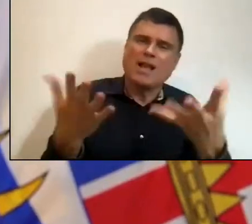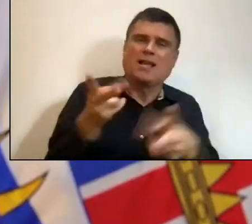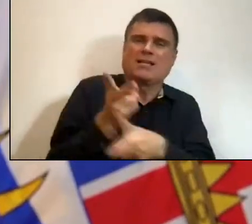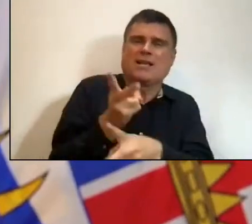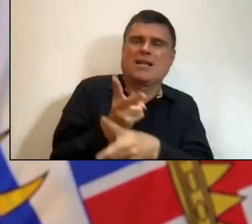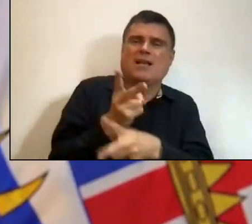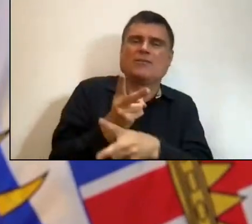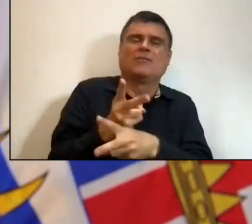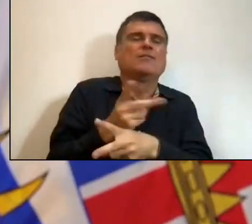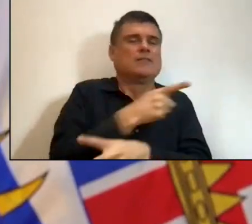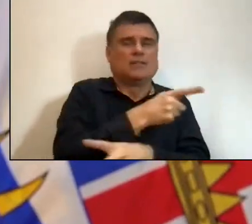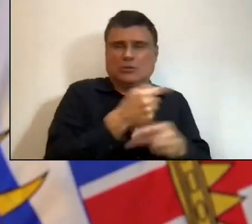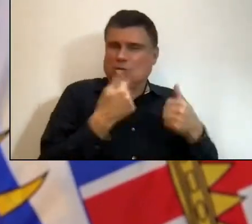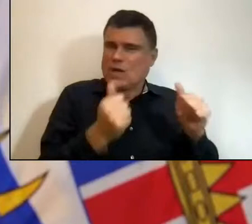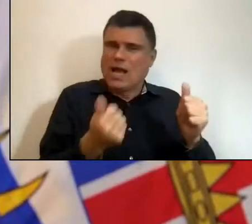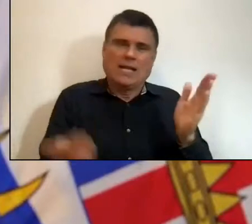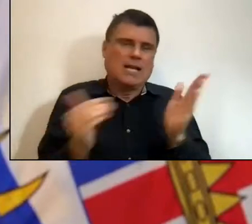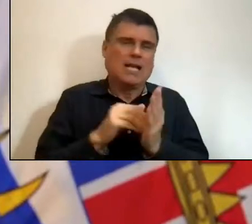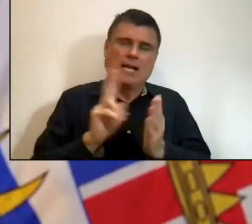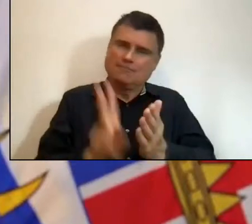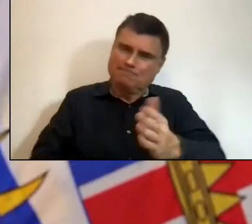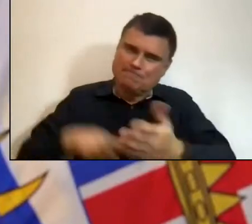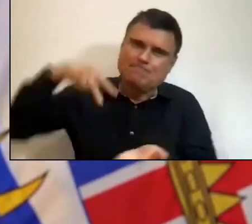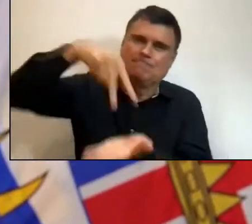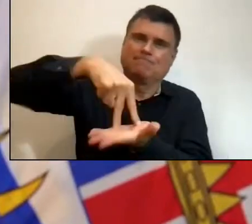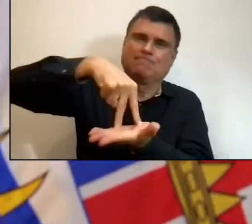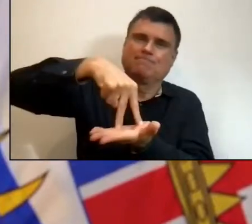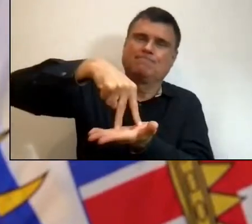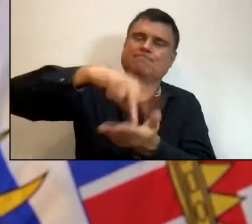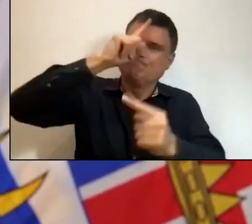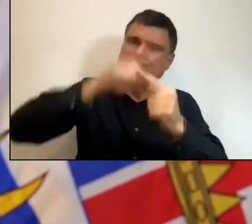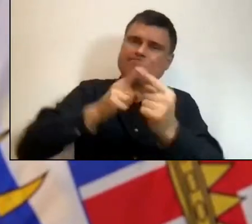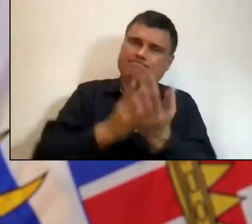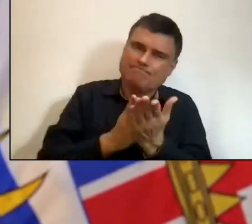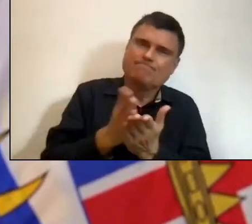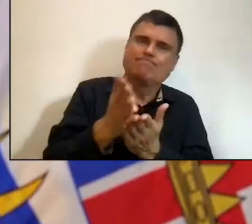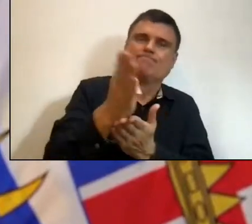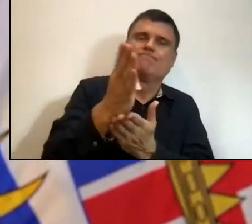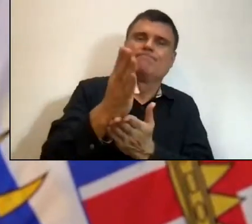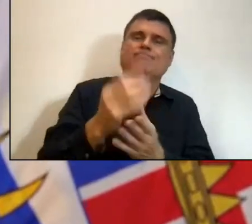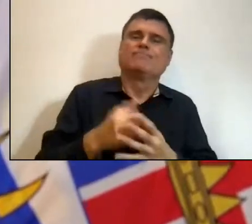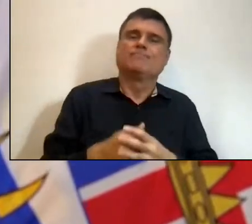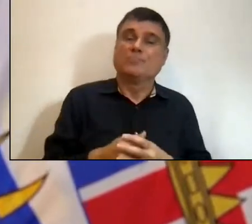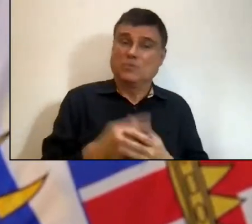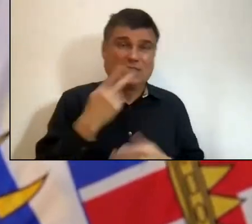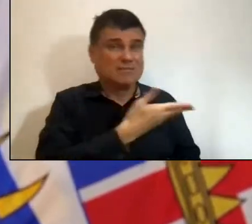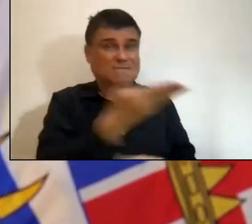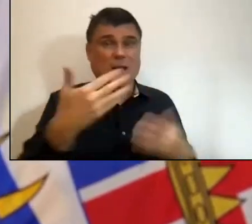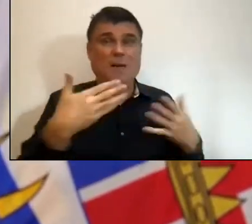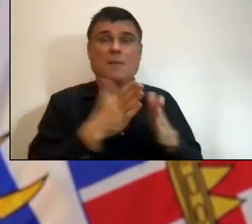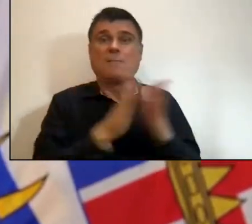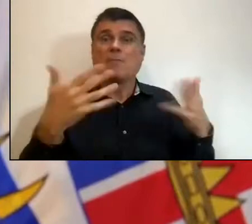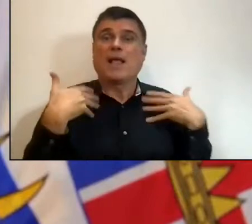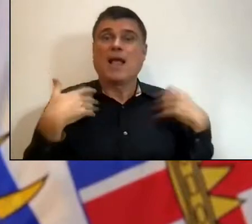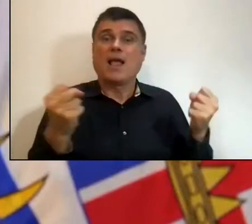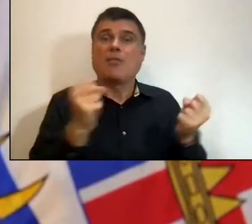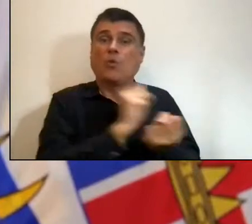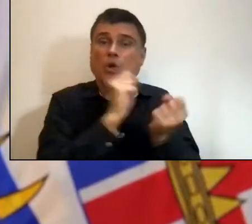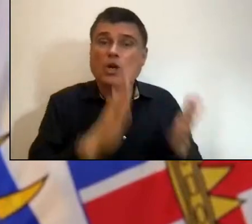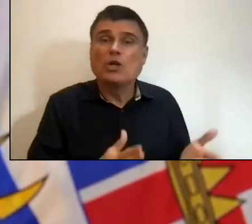whether it's public health, whether it's in our long-term care homes making sure that we are protecting our is seniors